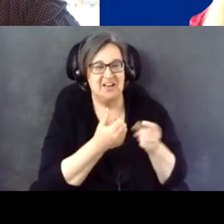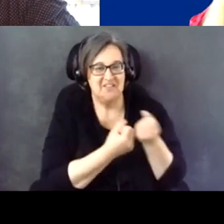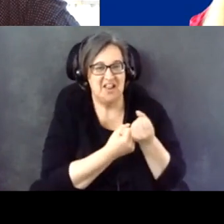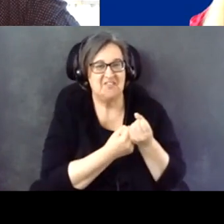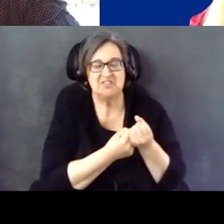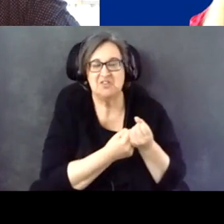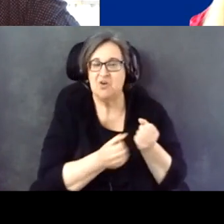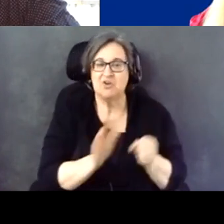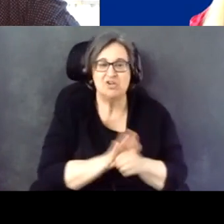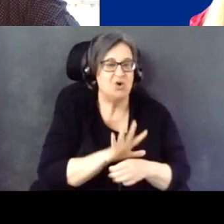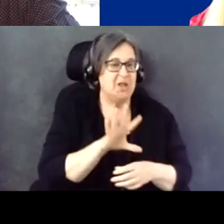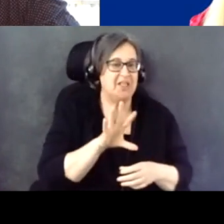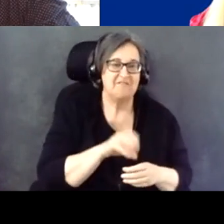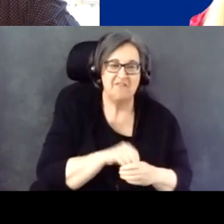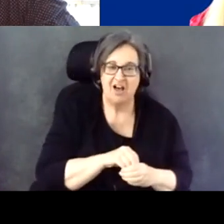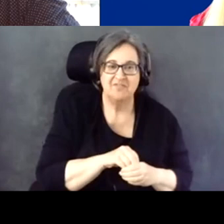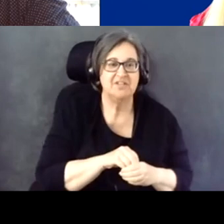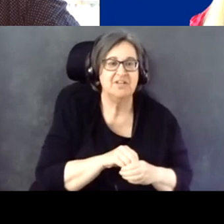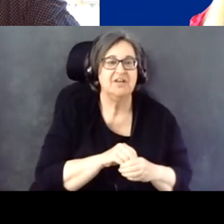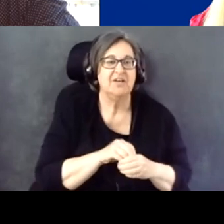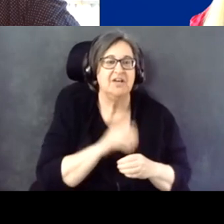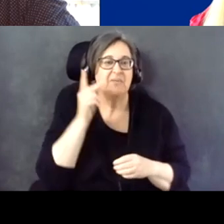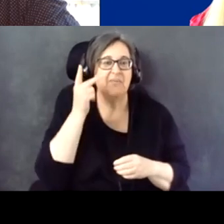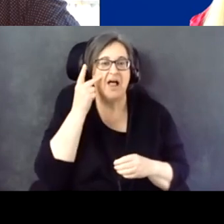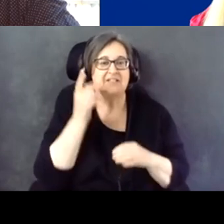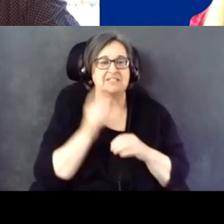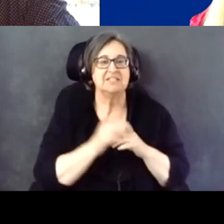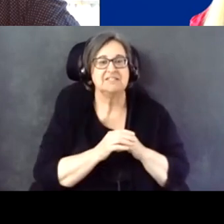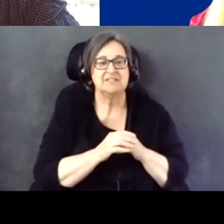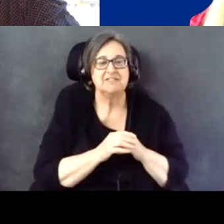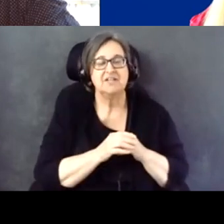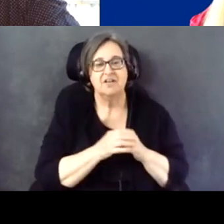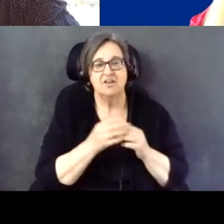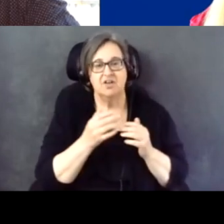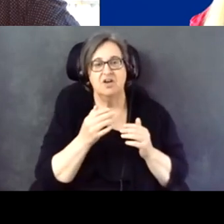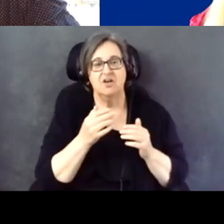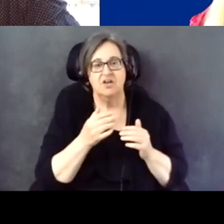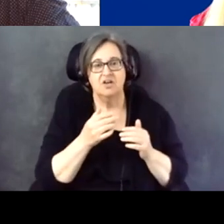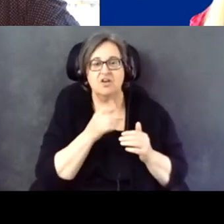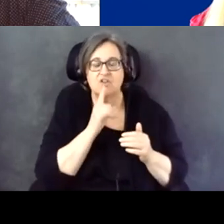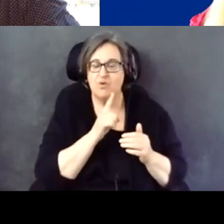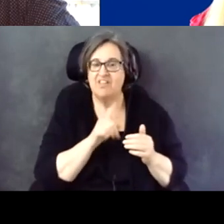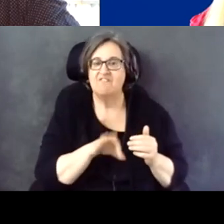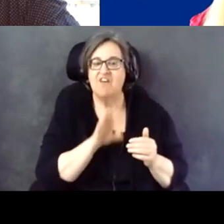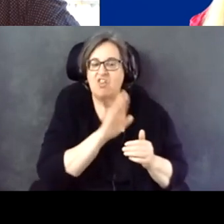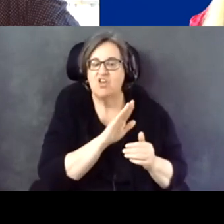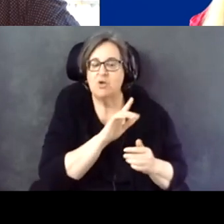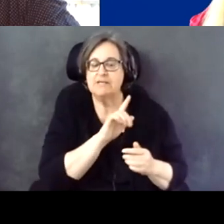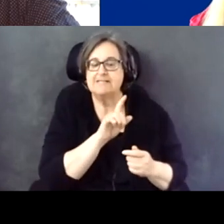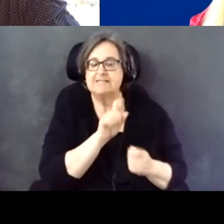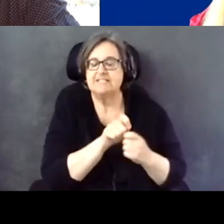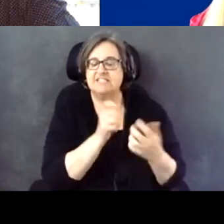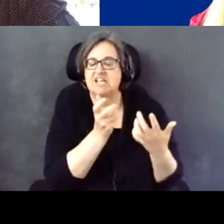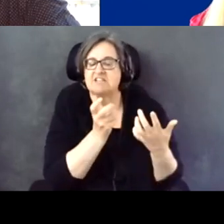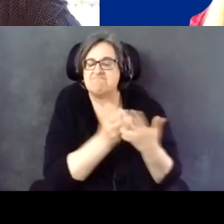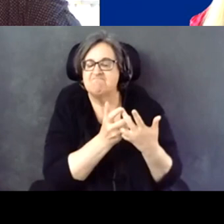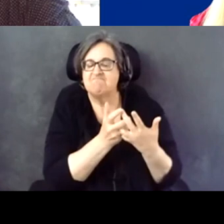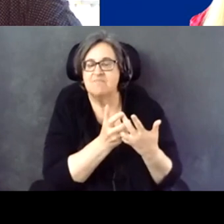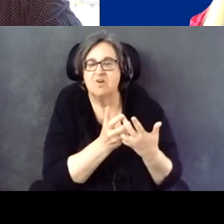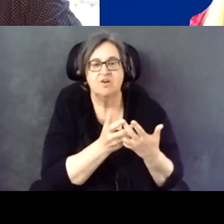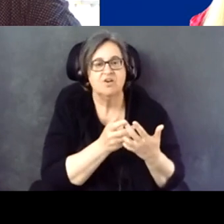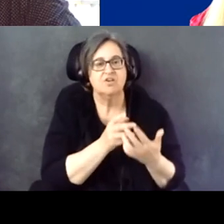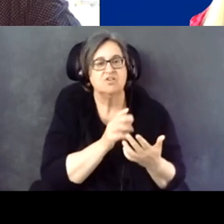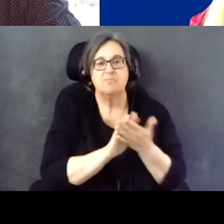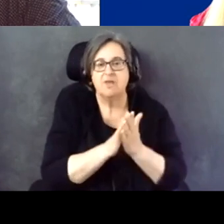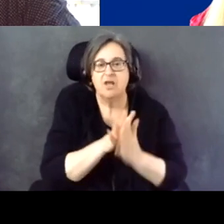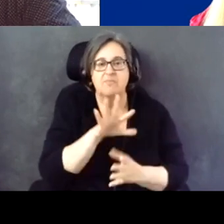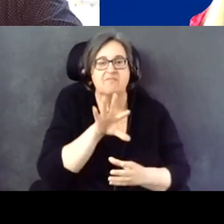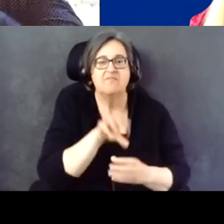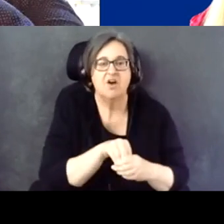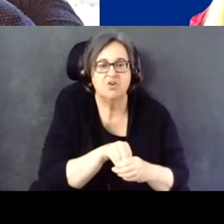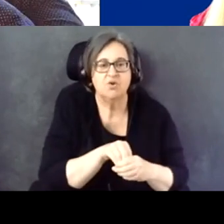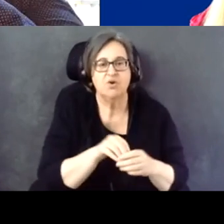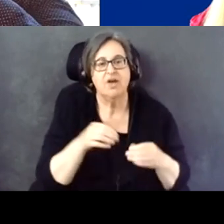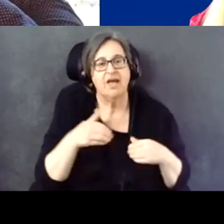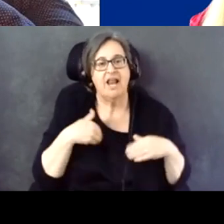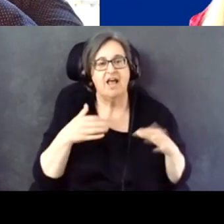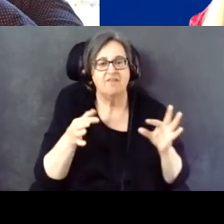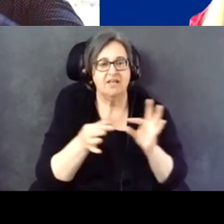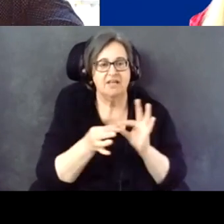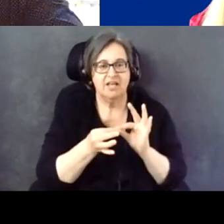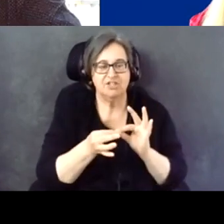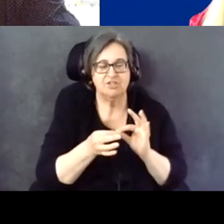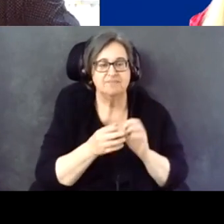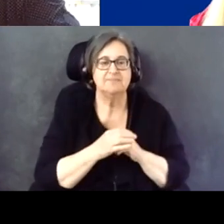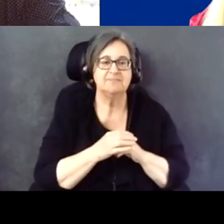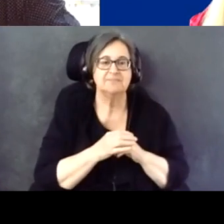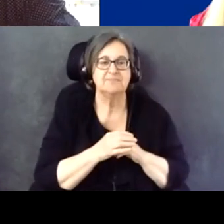in politics and really have found their niche, as they say to get involved and have a connection.